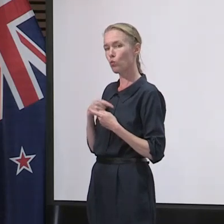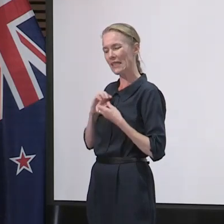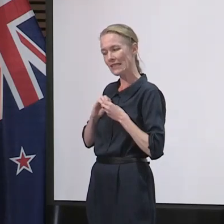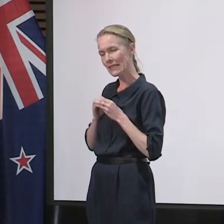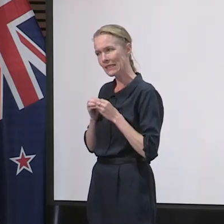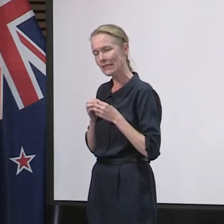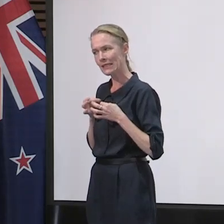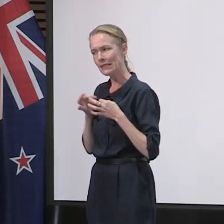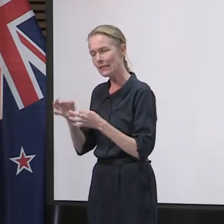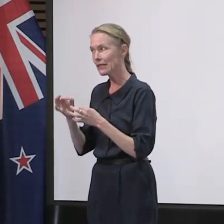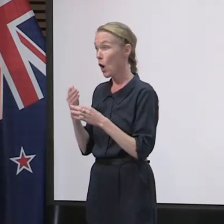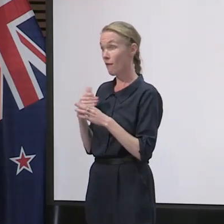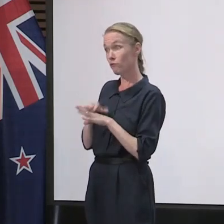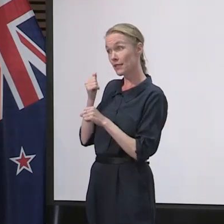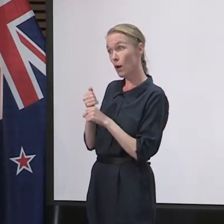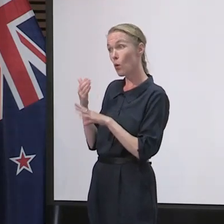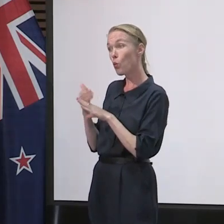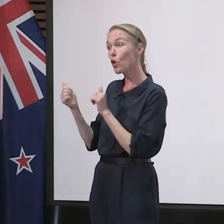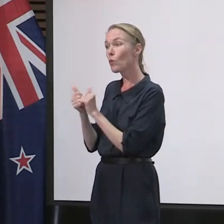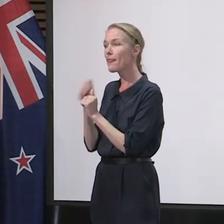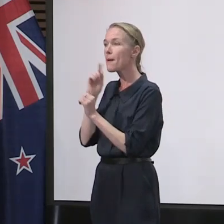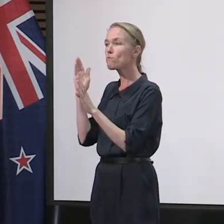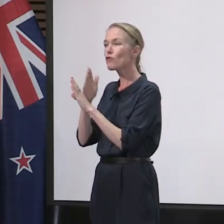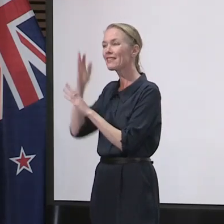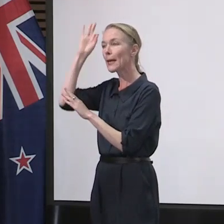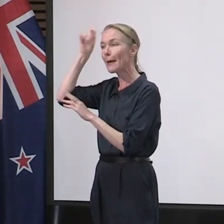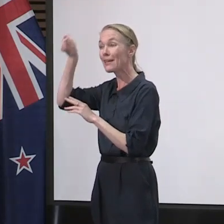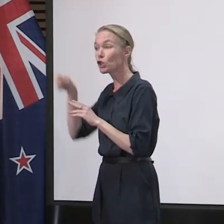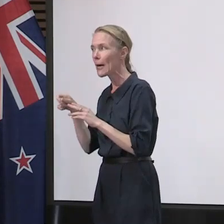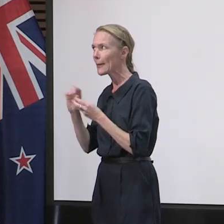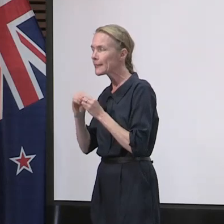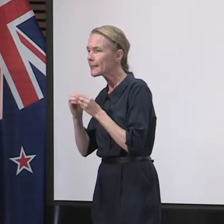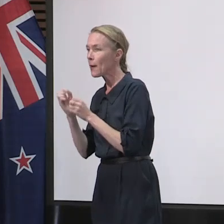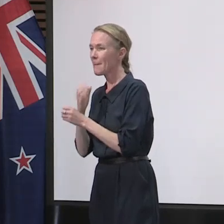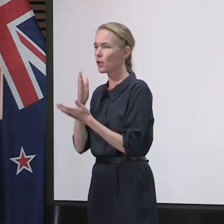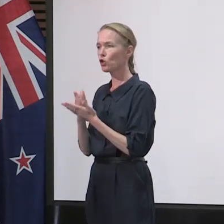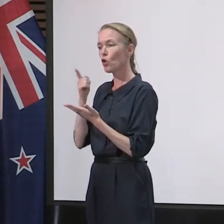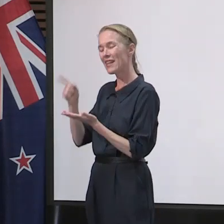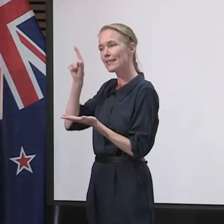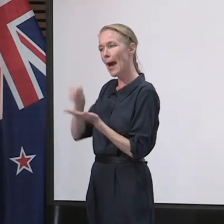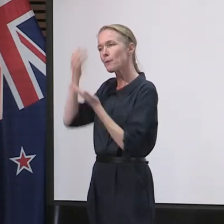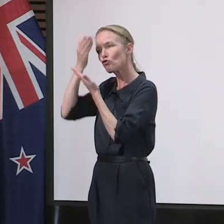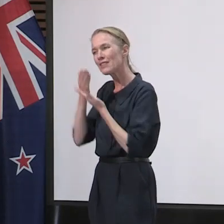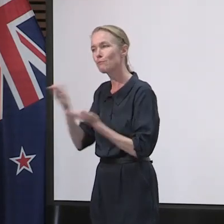release. We have worked closely with the Privacy Commissioner, and the key thing here, the information